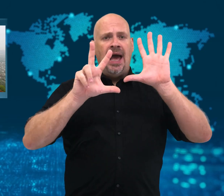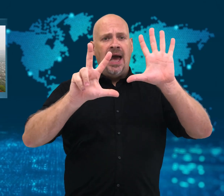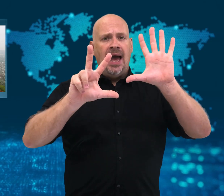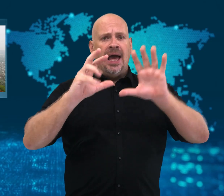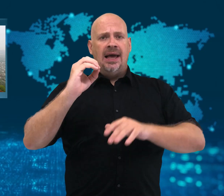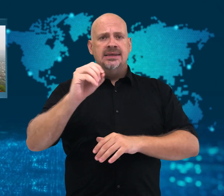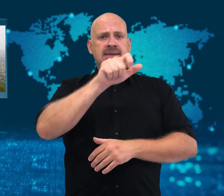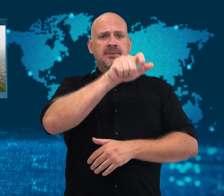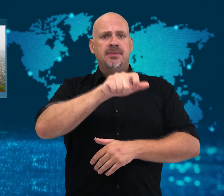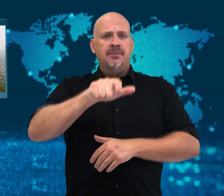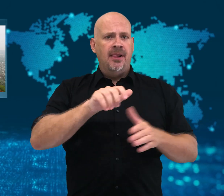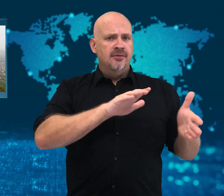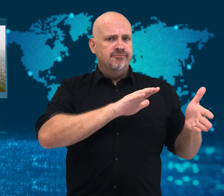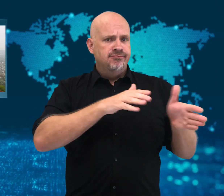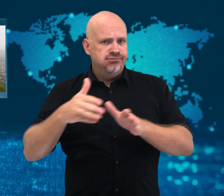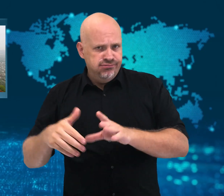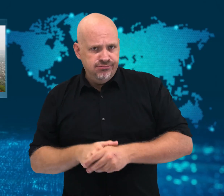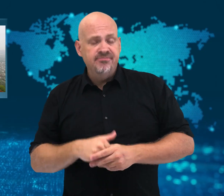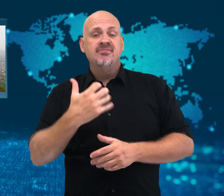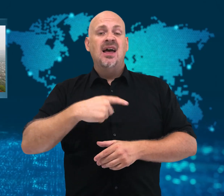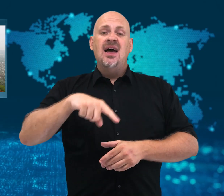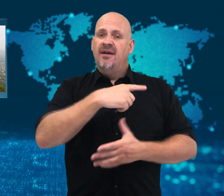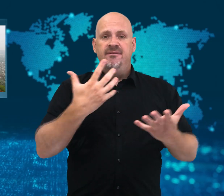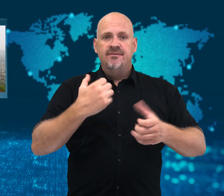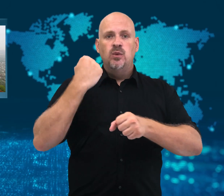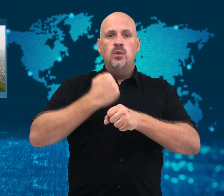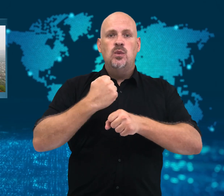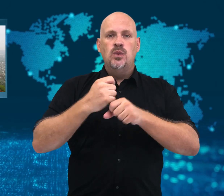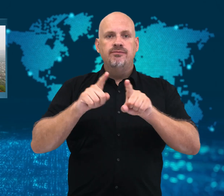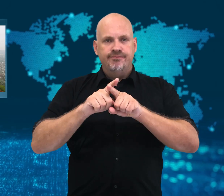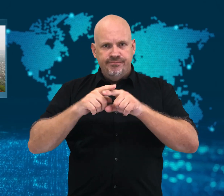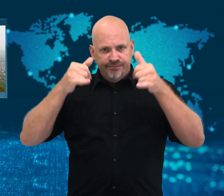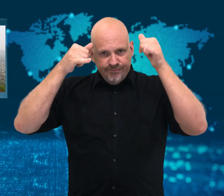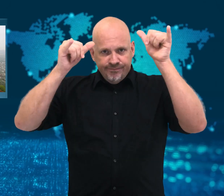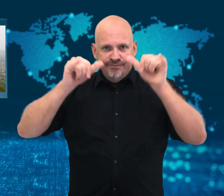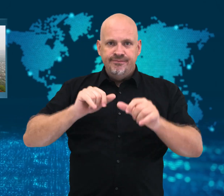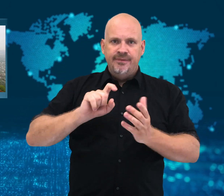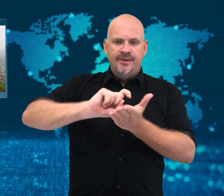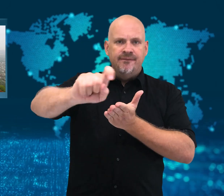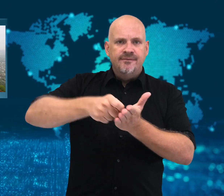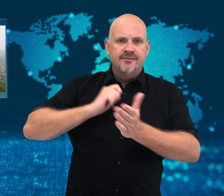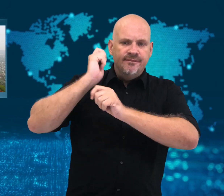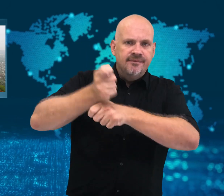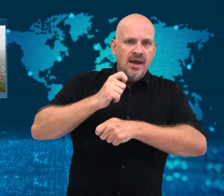At least 80 people across two different states,